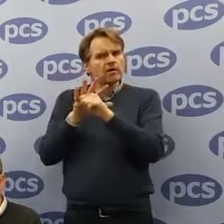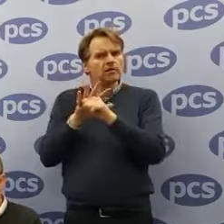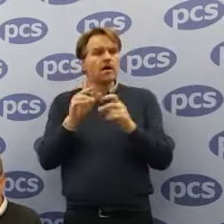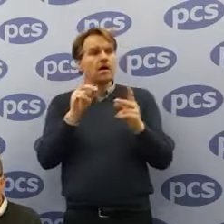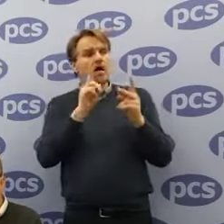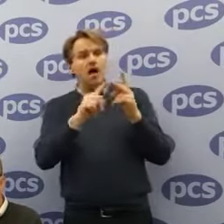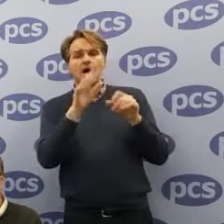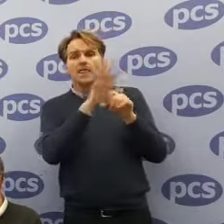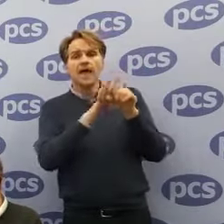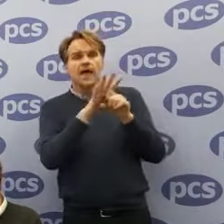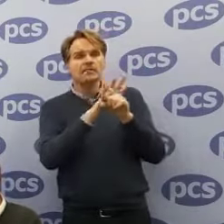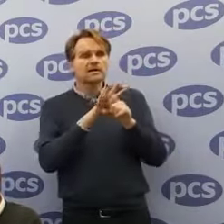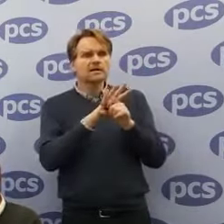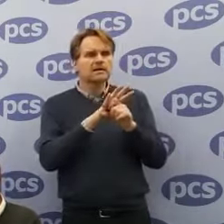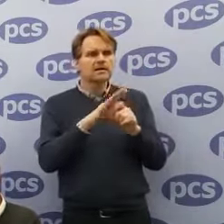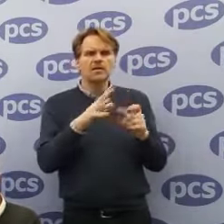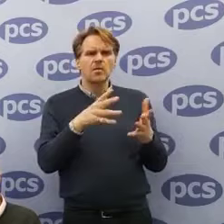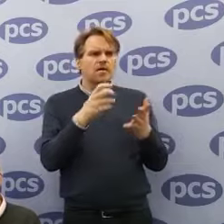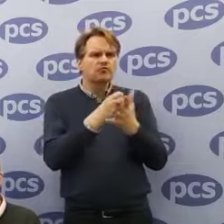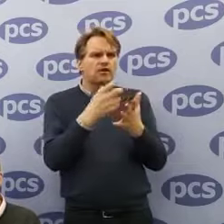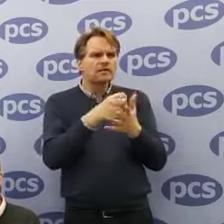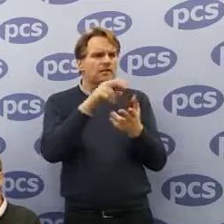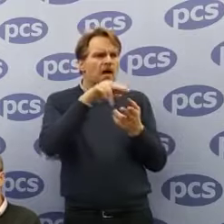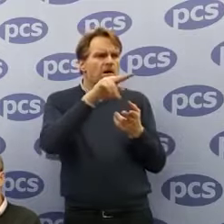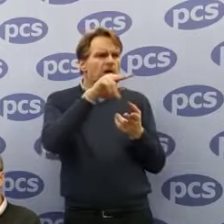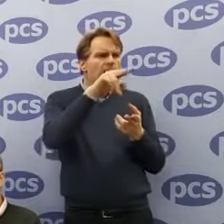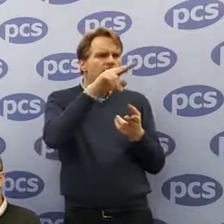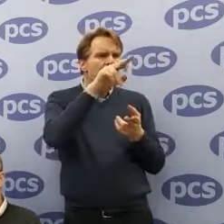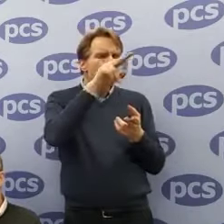that forces up prices that our members can't afford, so you know the message